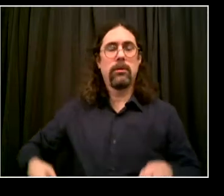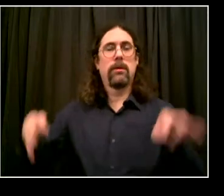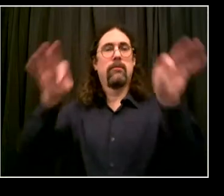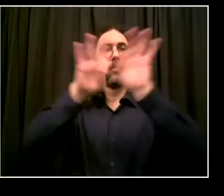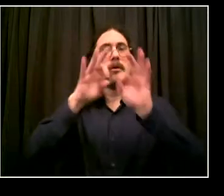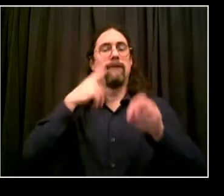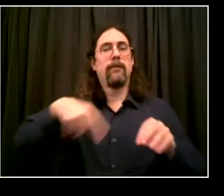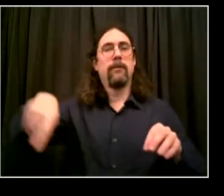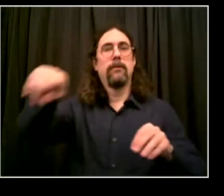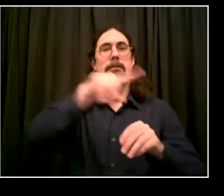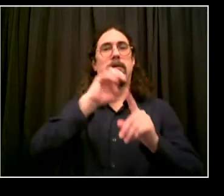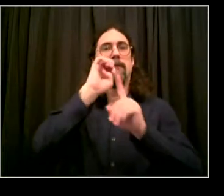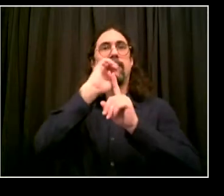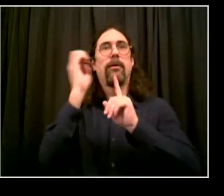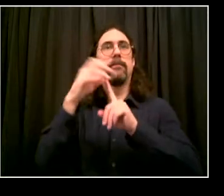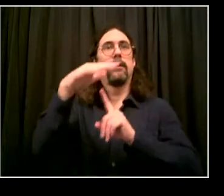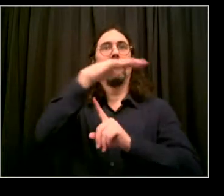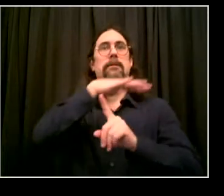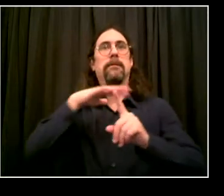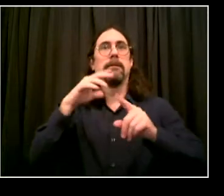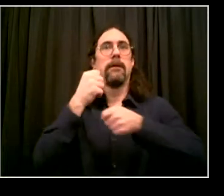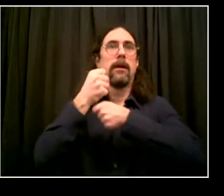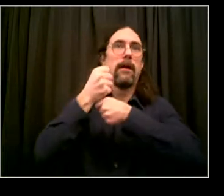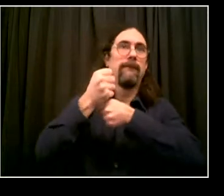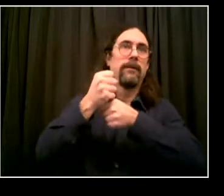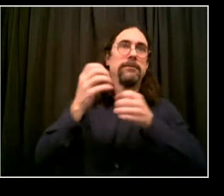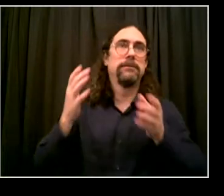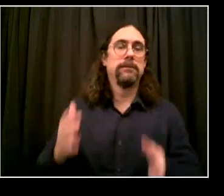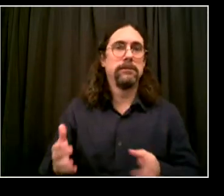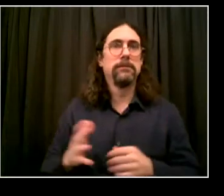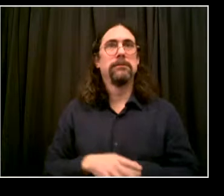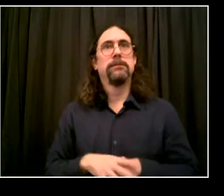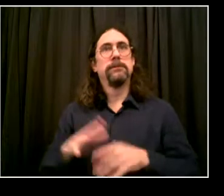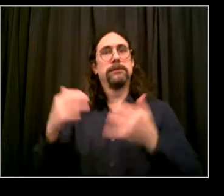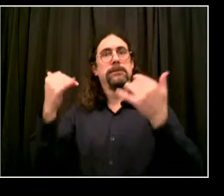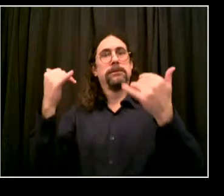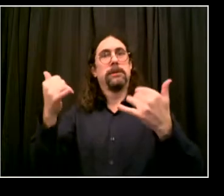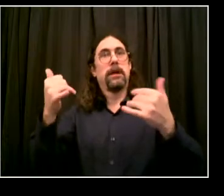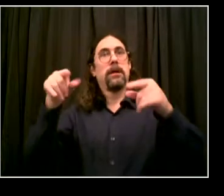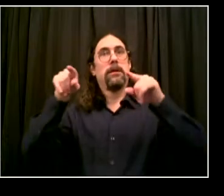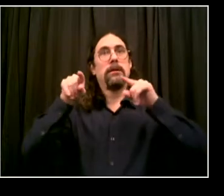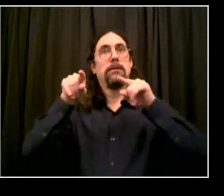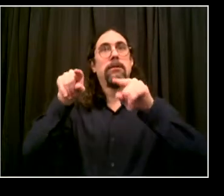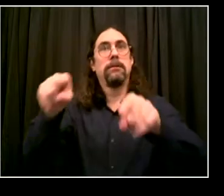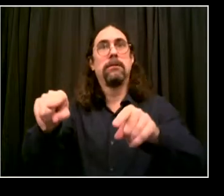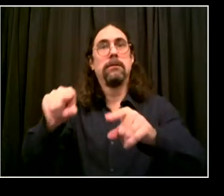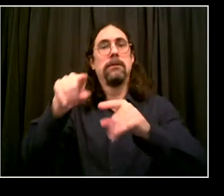PENSION. ESPECIALLY NOW DURING COVID, A